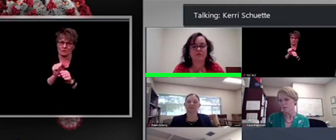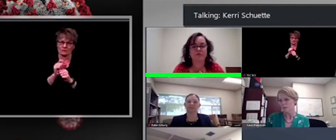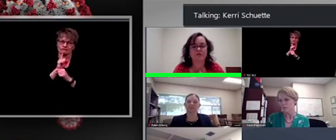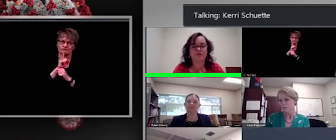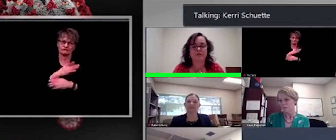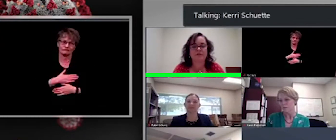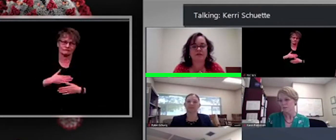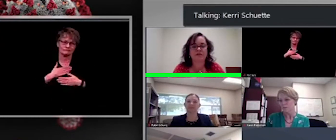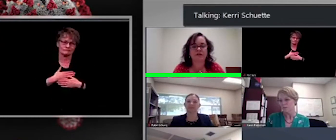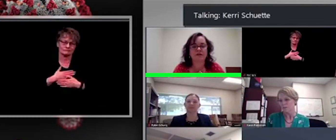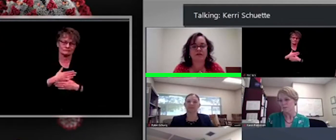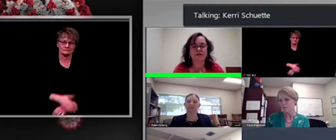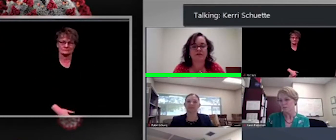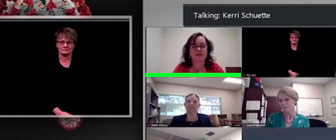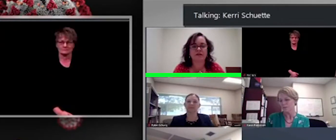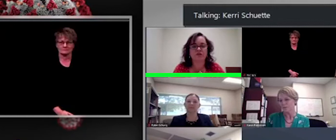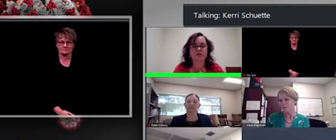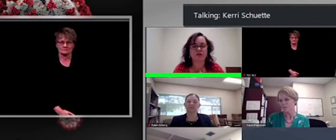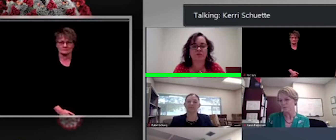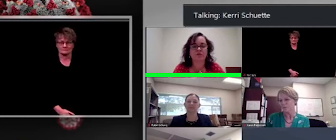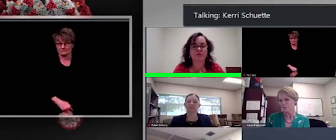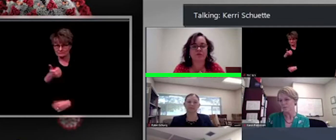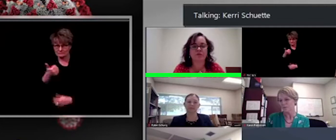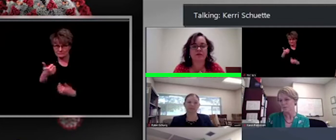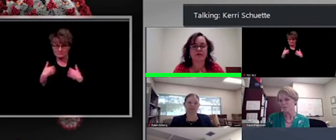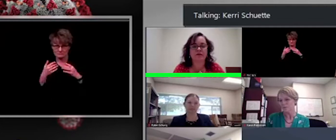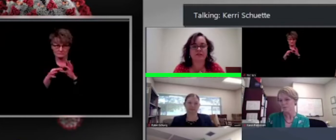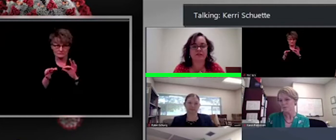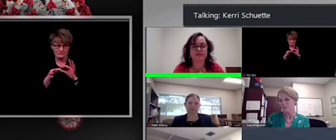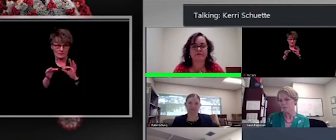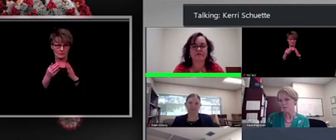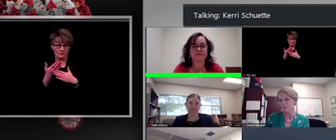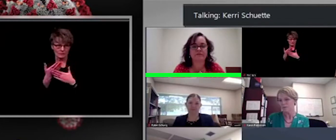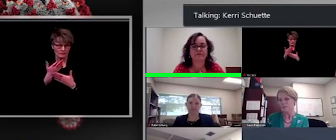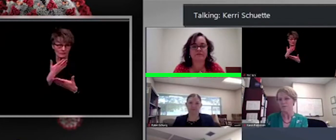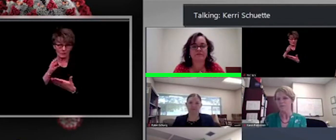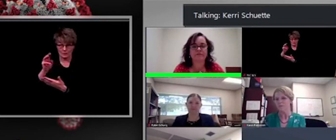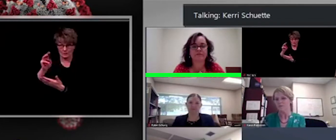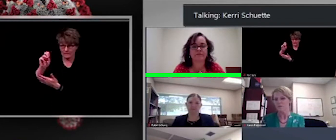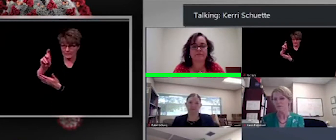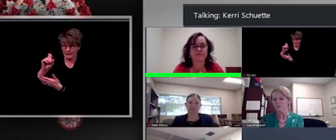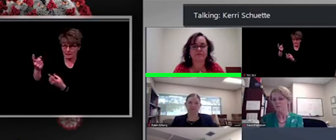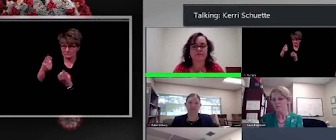it. Does anyone else have anything to share before we go to media questions? Alright.